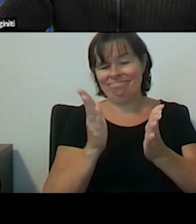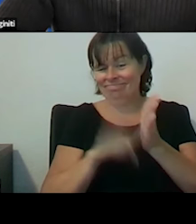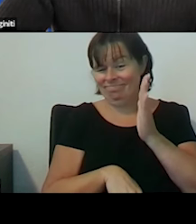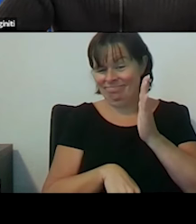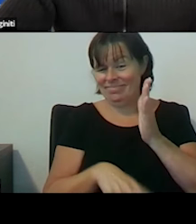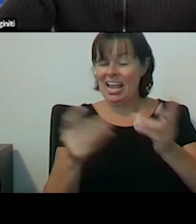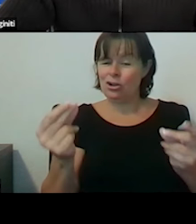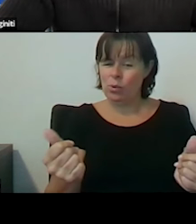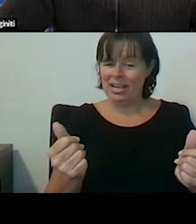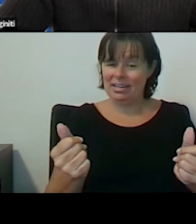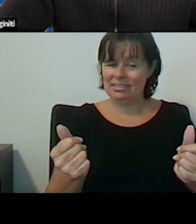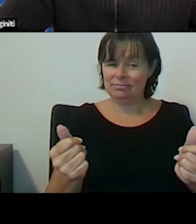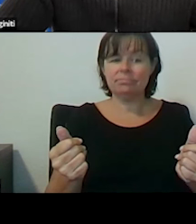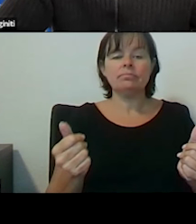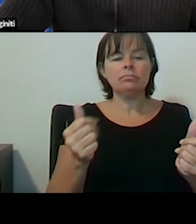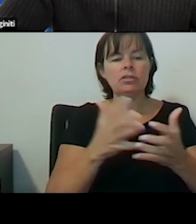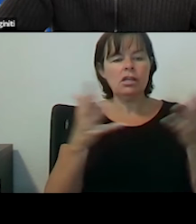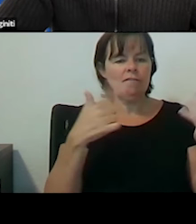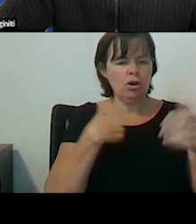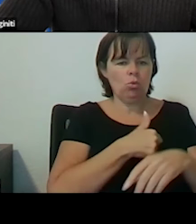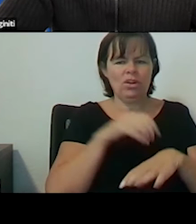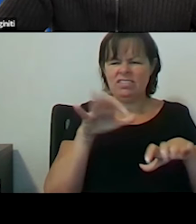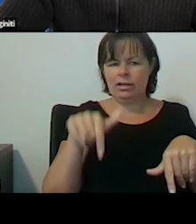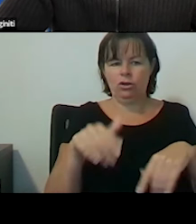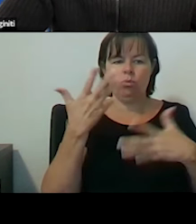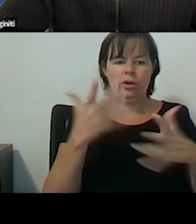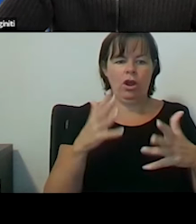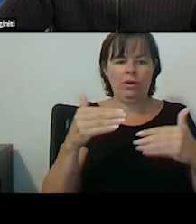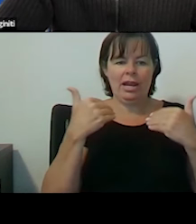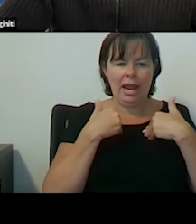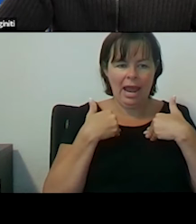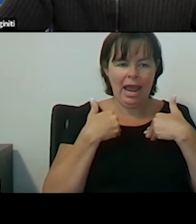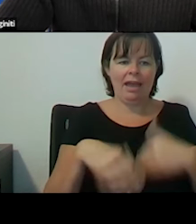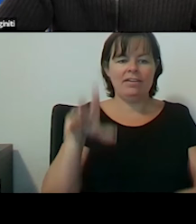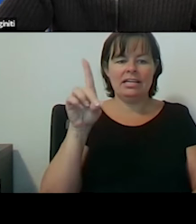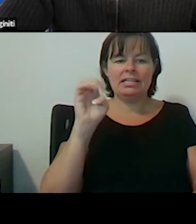of this is stuff we've done here we all have dq university subscriptions all my designers take it